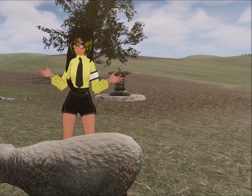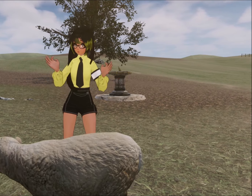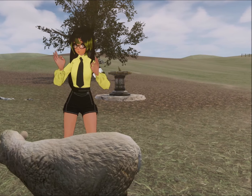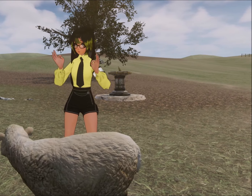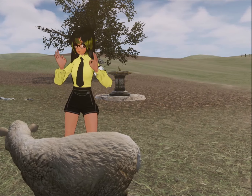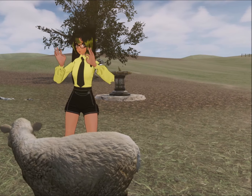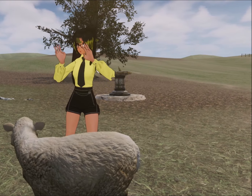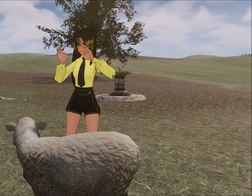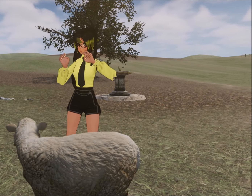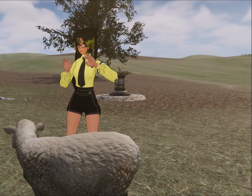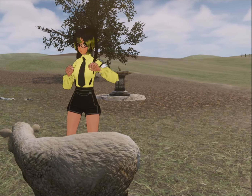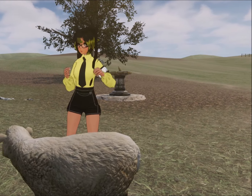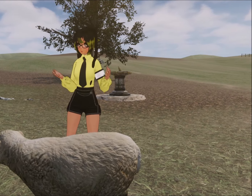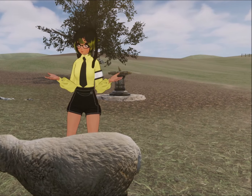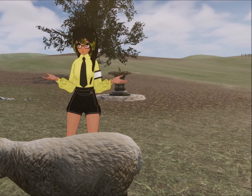Nothing. No rain yet